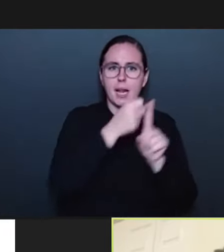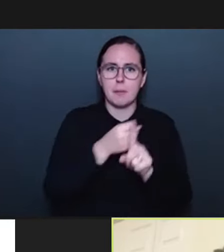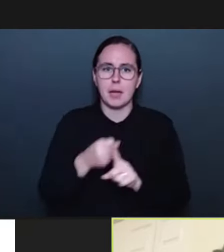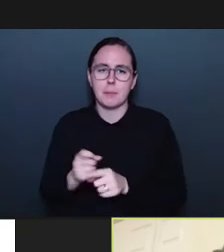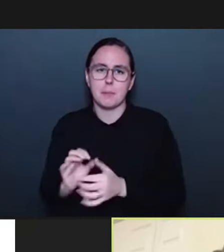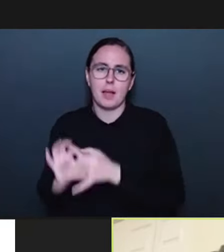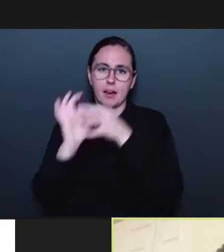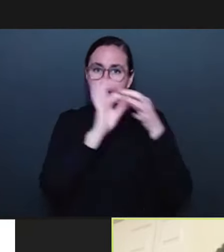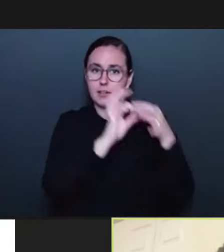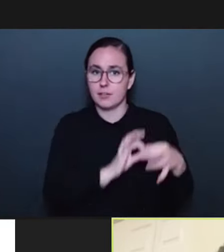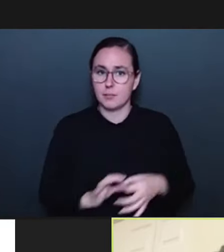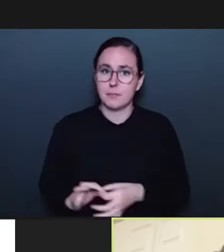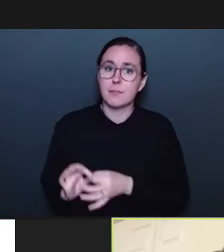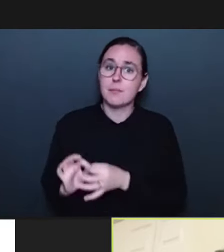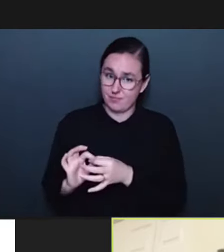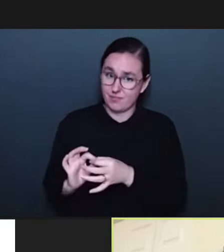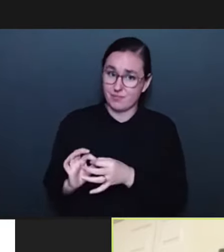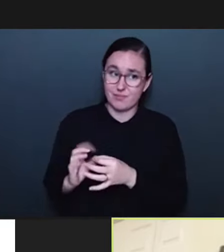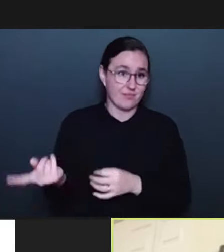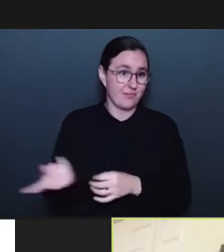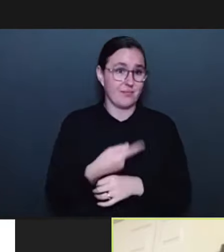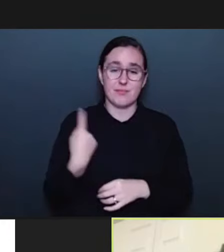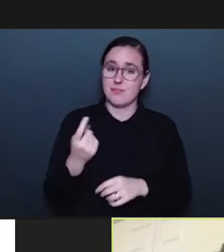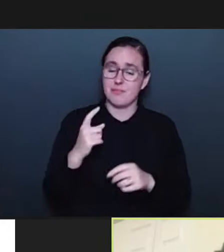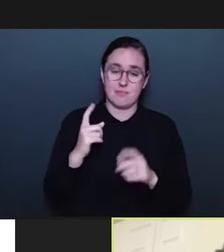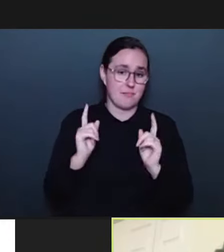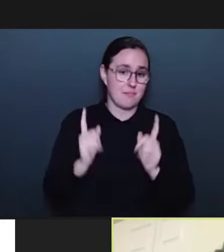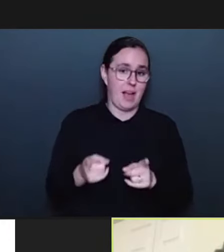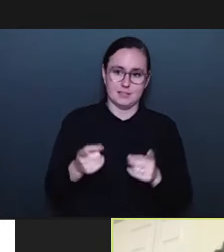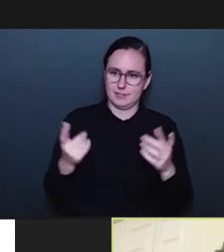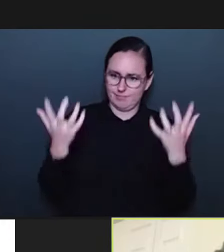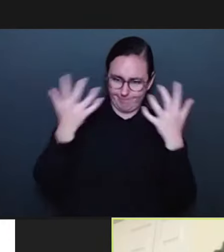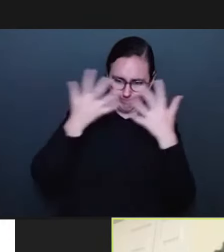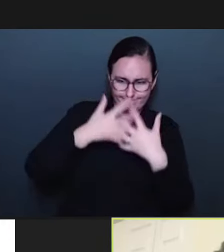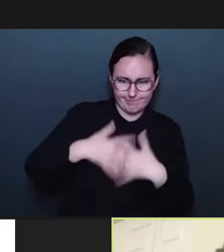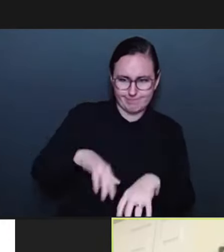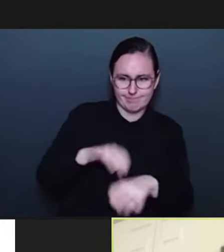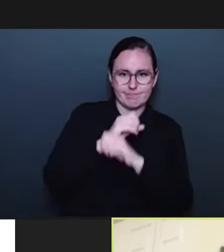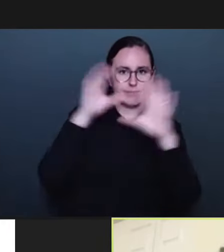I feel like that's the only way that we could deal with the consequences of food insecurity,